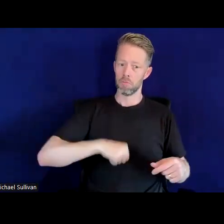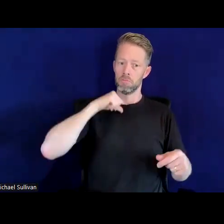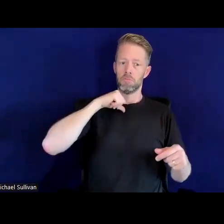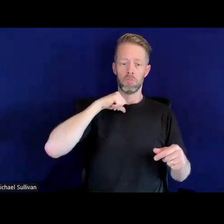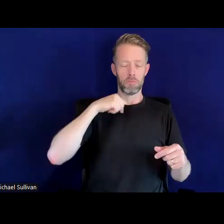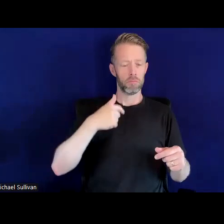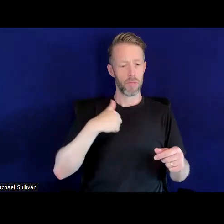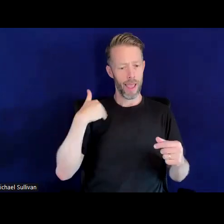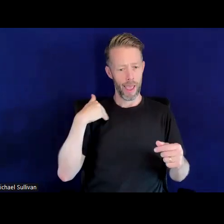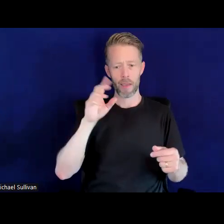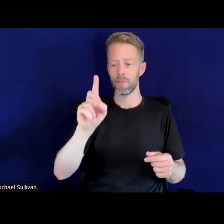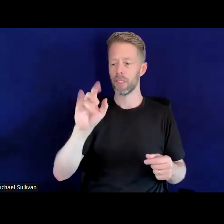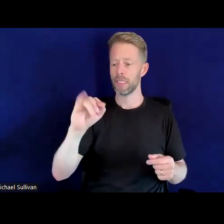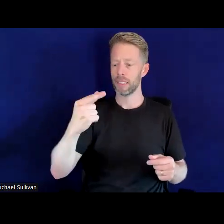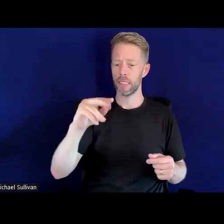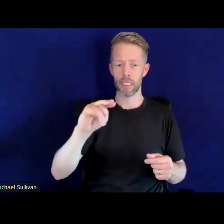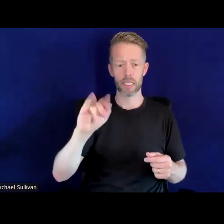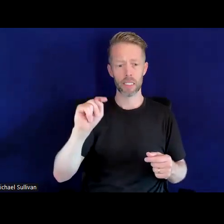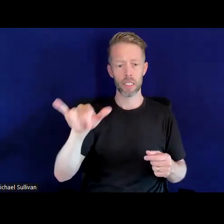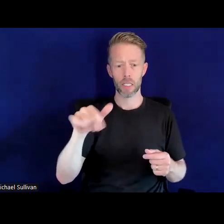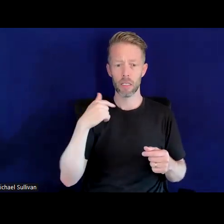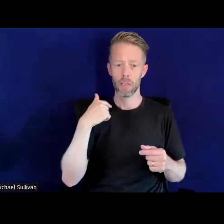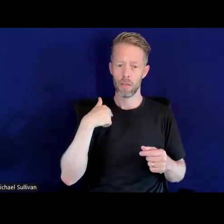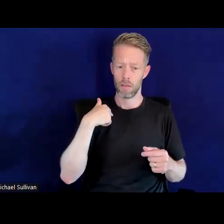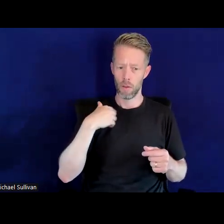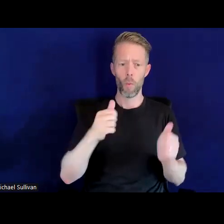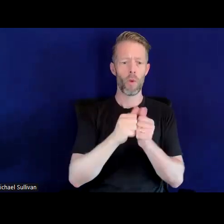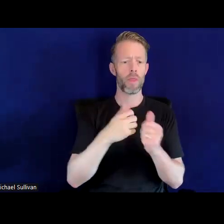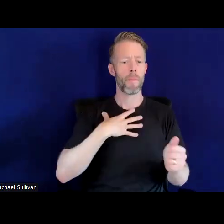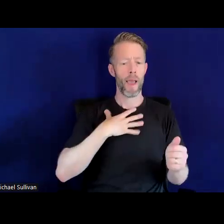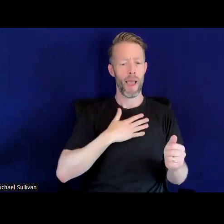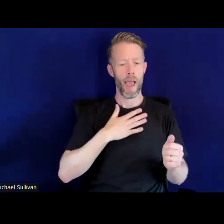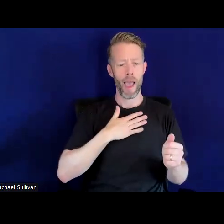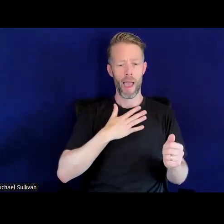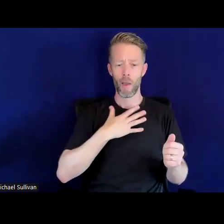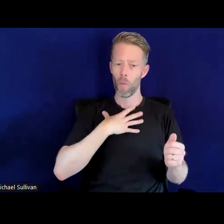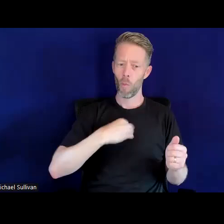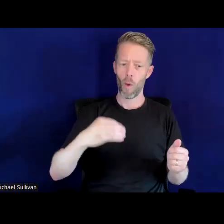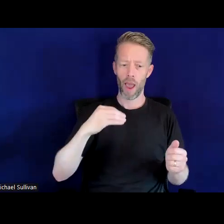woman with dignity. I'm a woman that can stand tall and hold my white cane and you know, show up